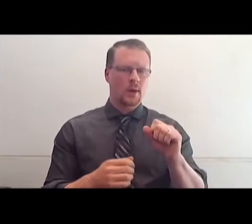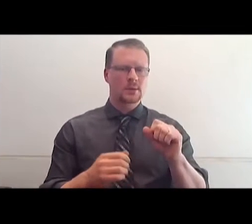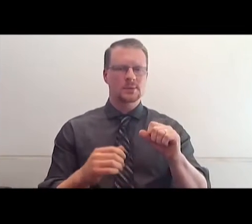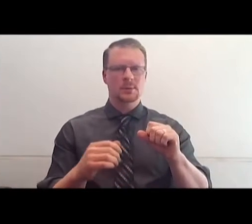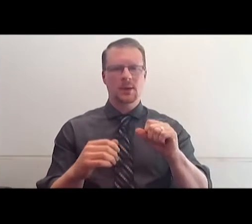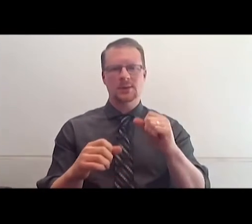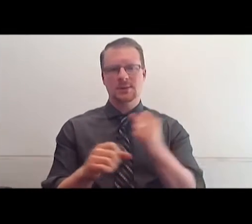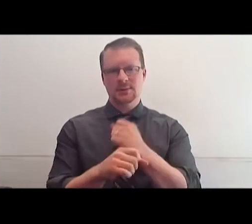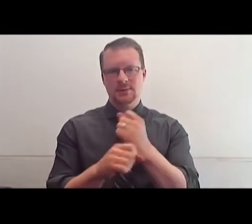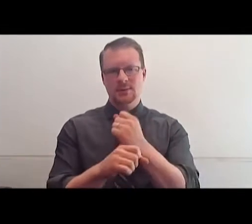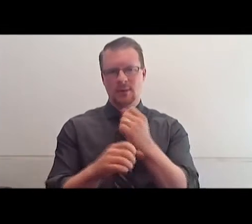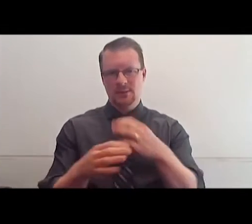similar issues.